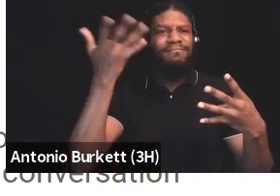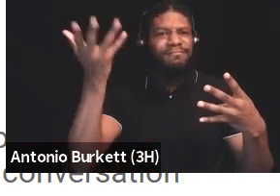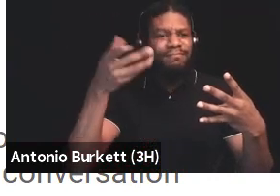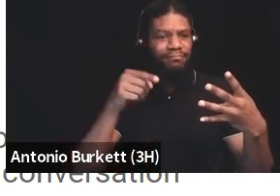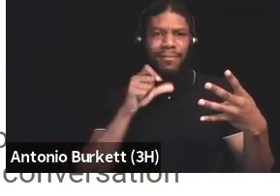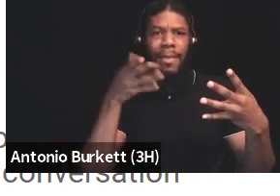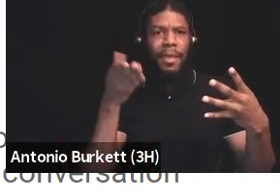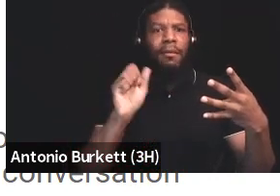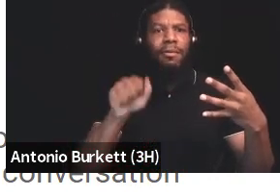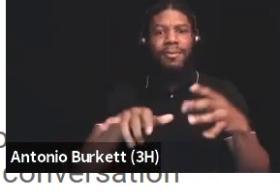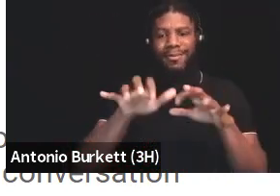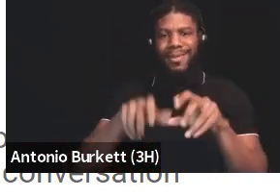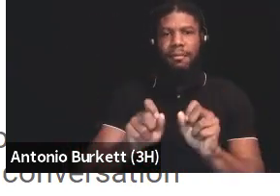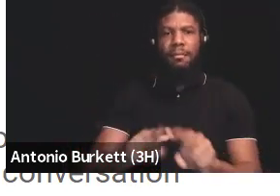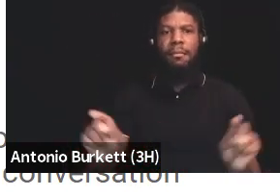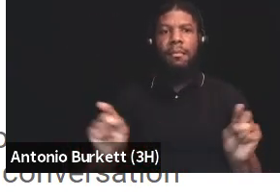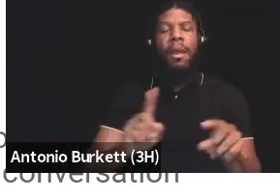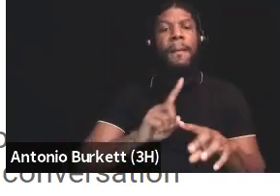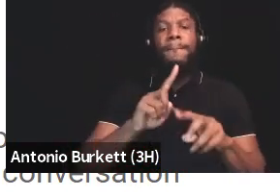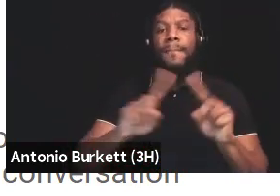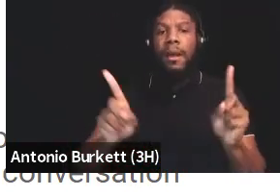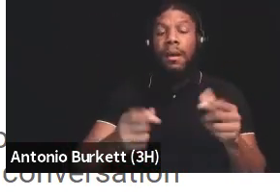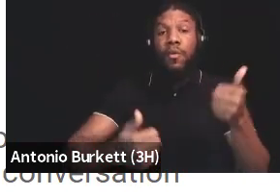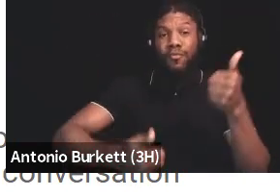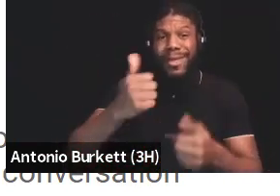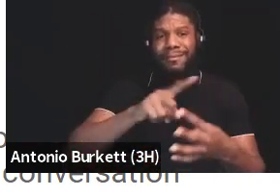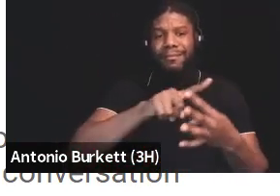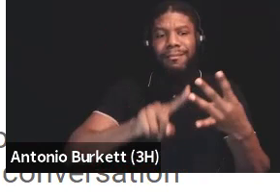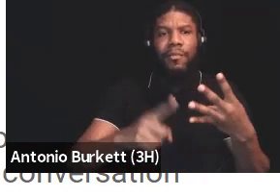What of these questions are you most interested in hearing our panelists